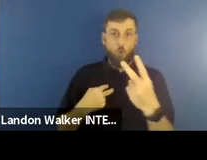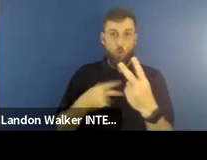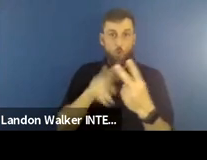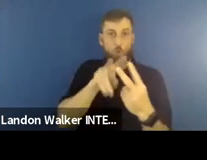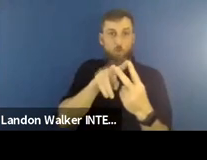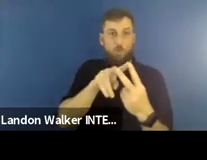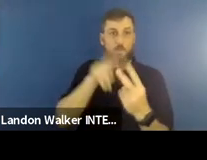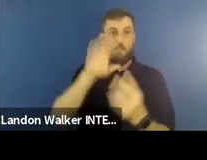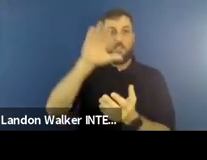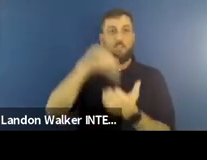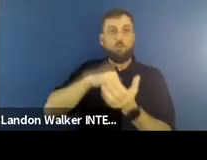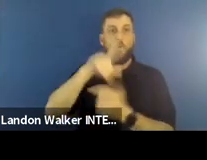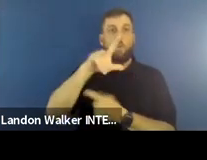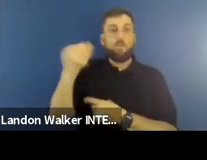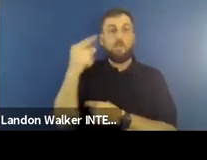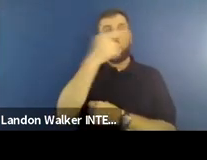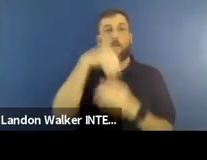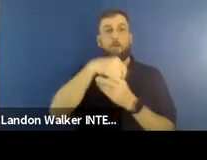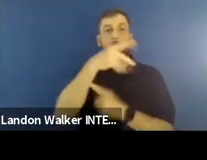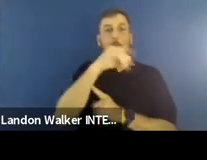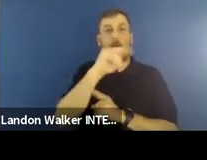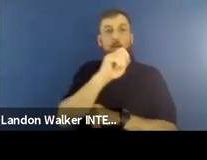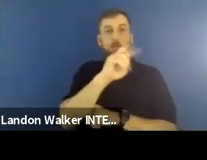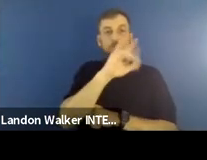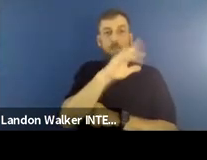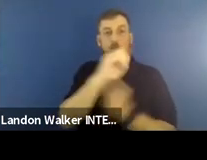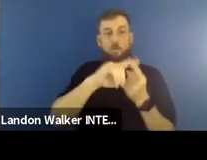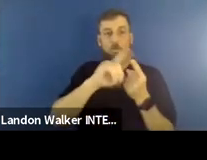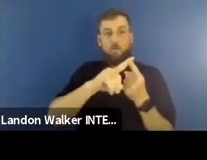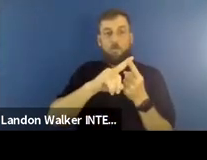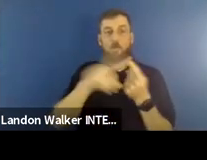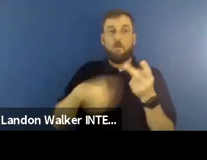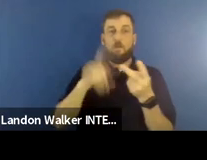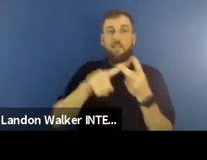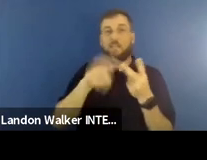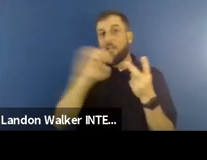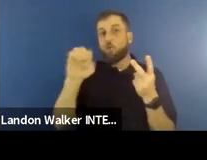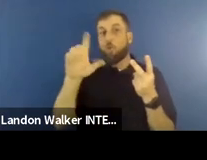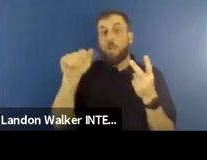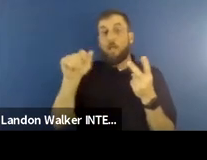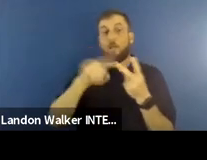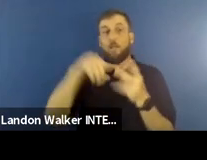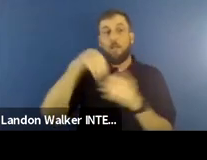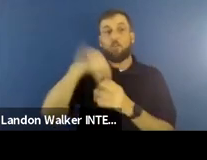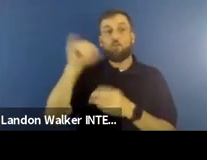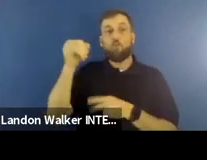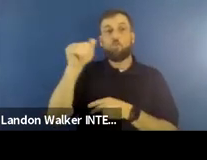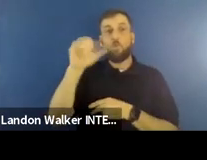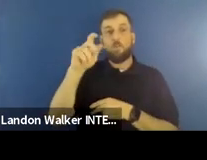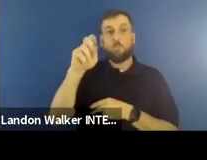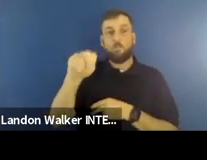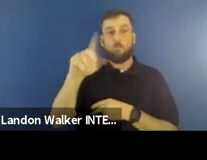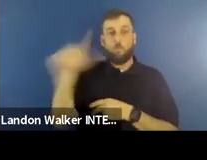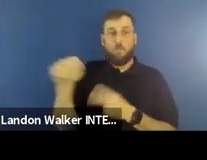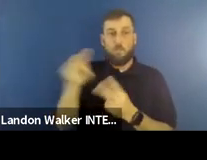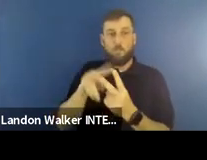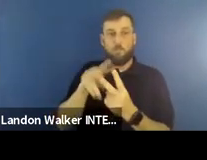on the left, which is located at Pikeville, and East Louisiana. On the right, which is located in Jackson, Mississippi, Jackson Louisiana.